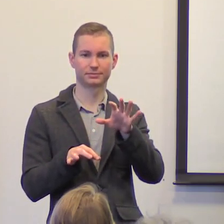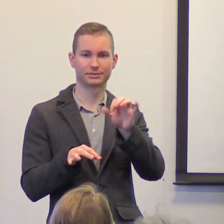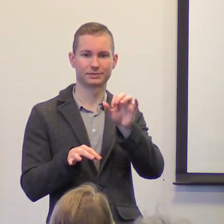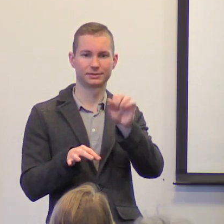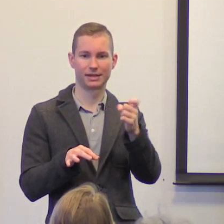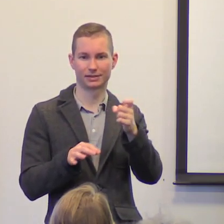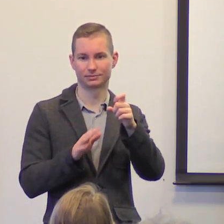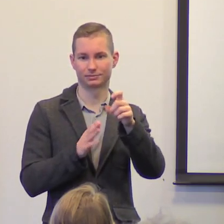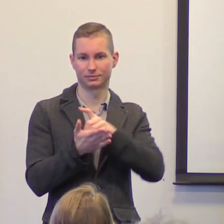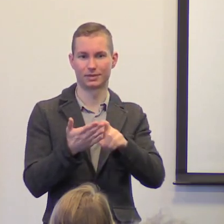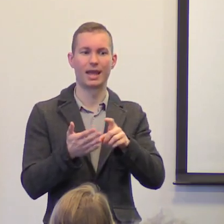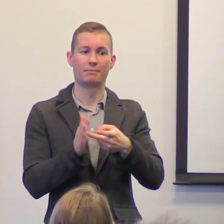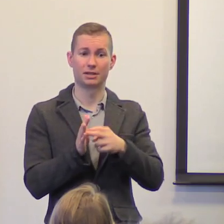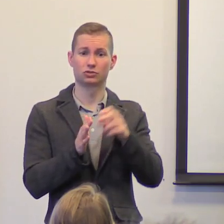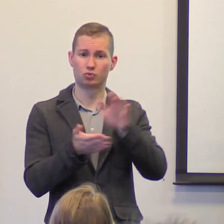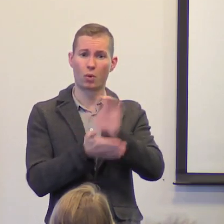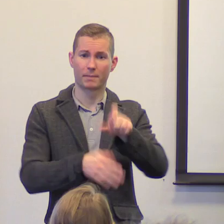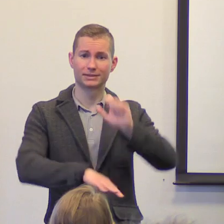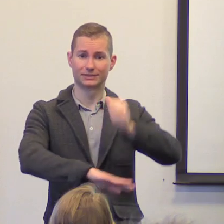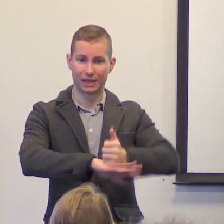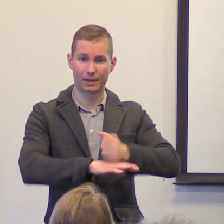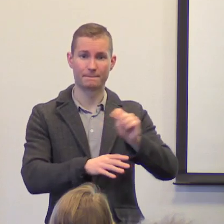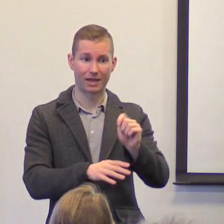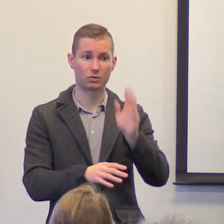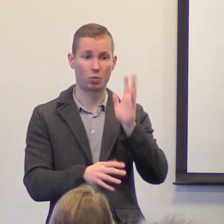bathroom that corresponded with his actual sexuality.